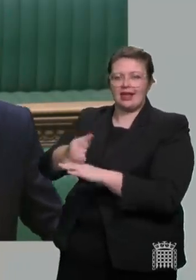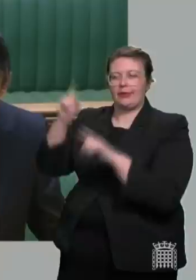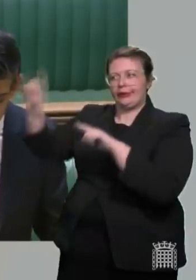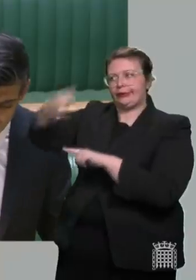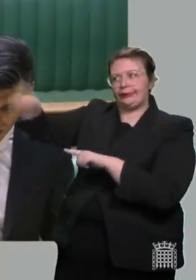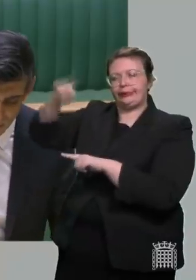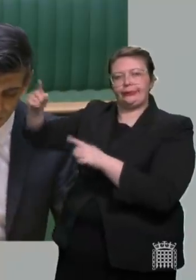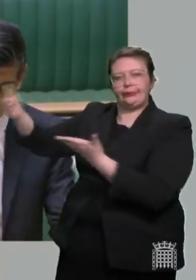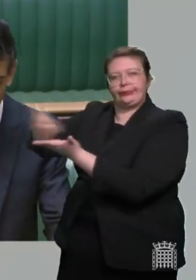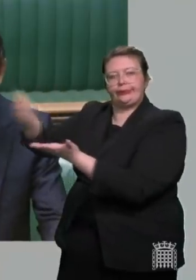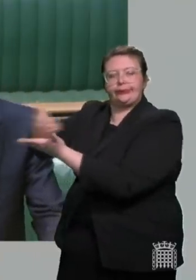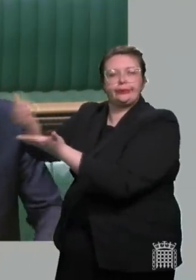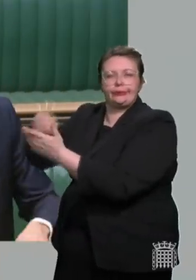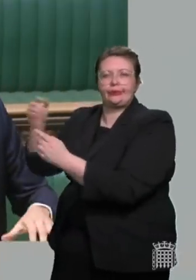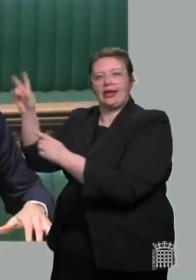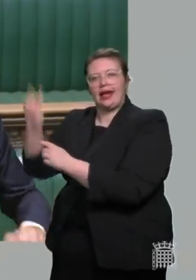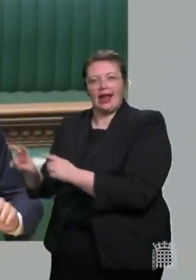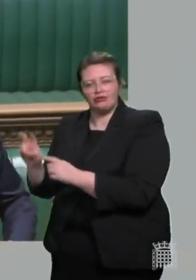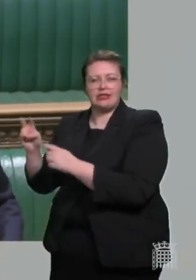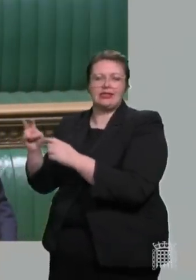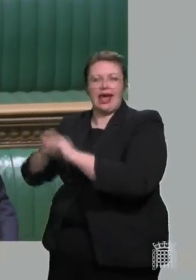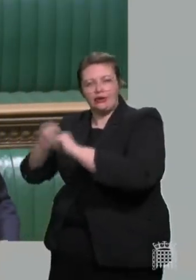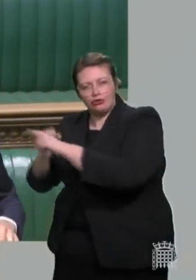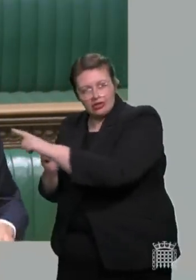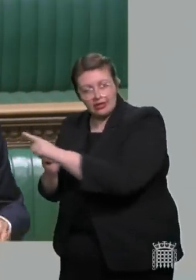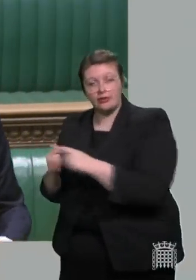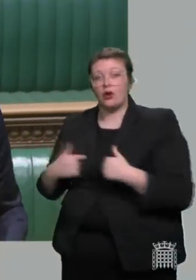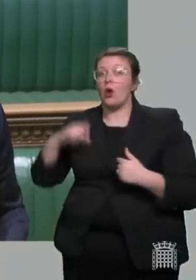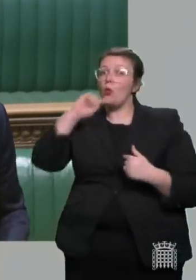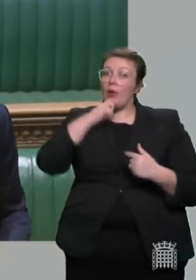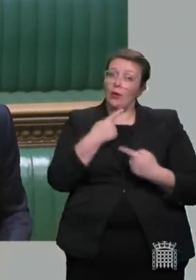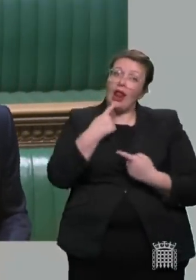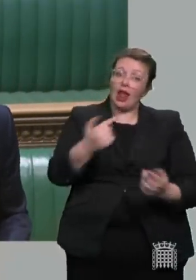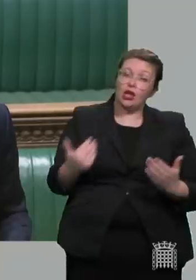sovereign green bond. Today, we are going further, announcing a new retail savings